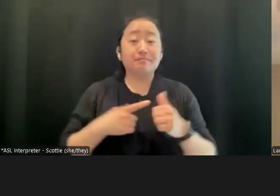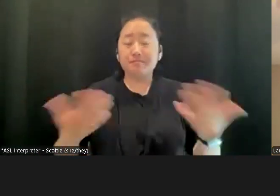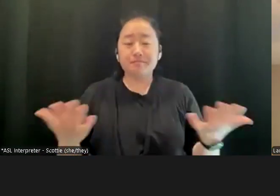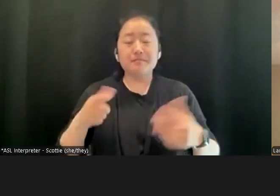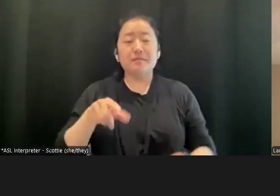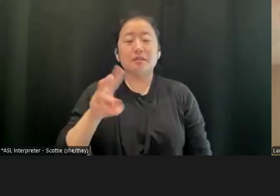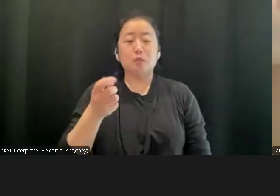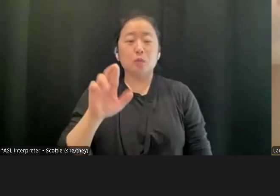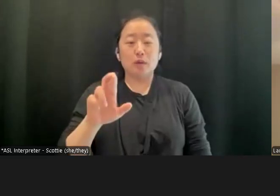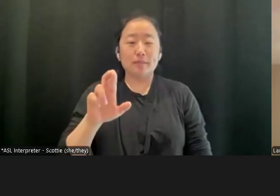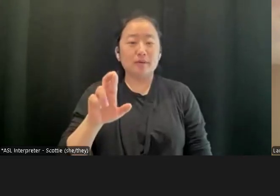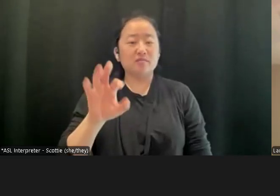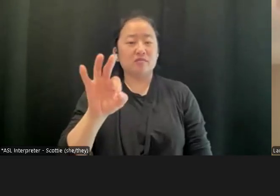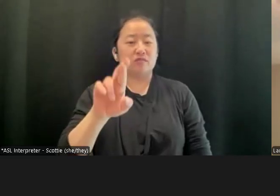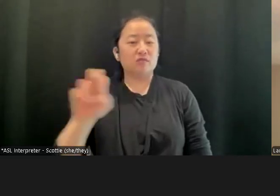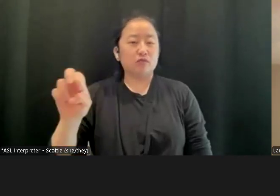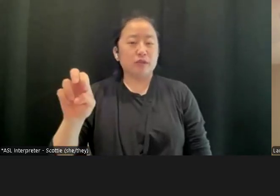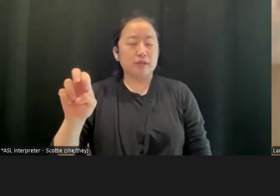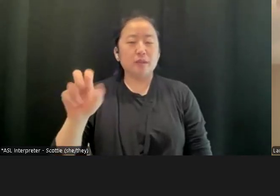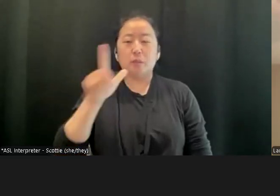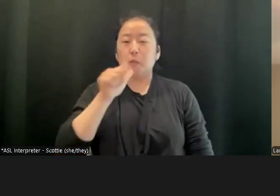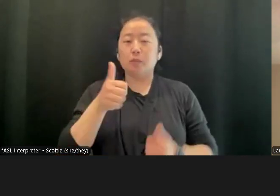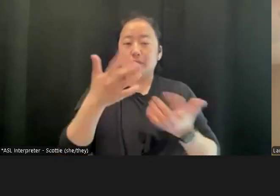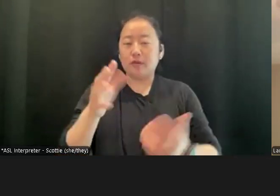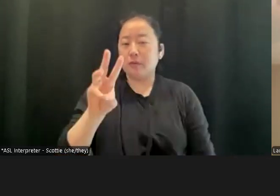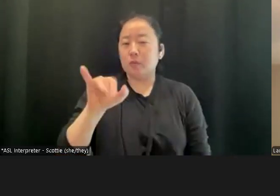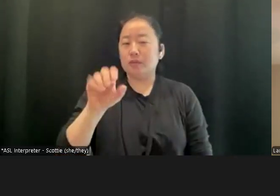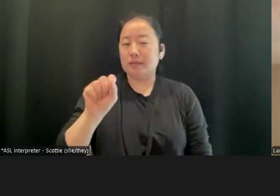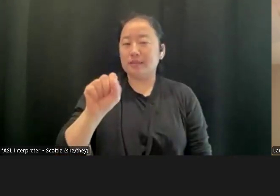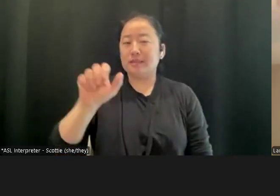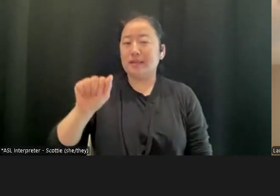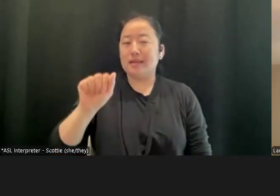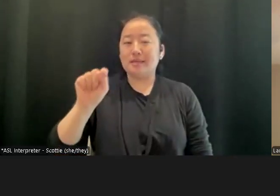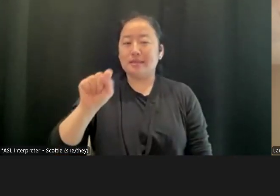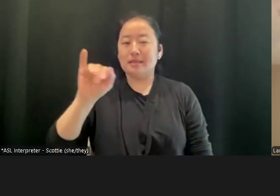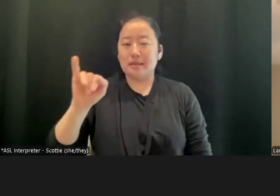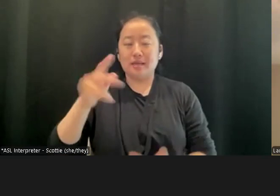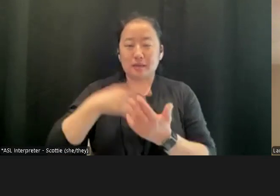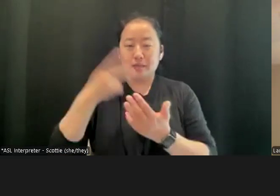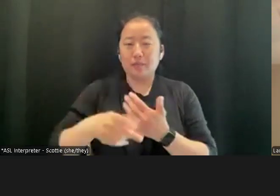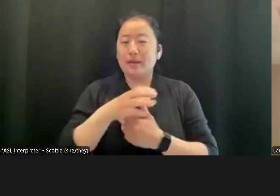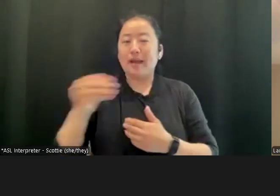free of charge from WisTech, Wisconsin's AT Act program and the Department of Health Services.